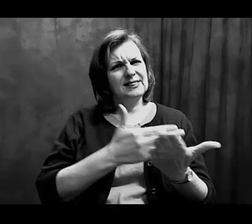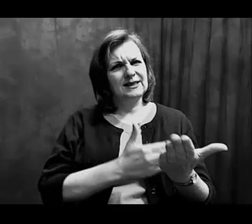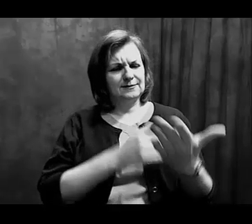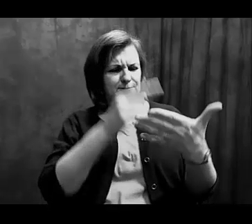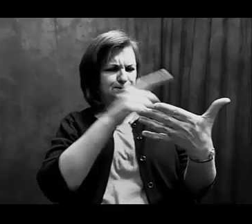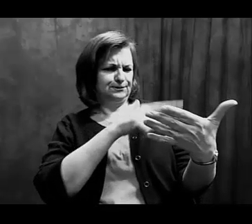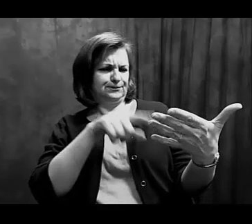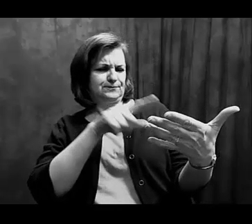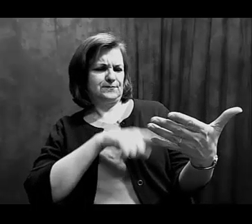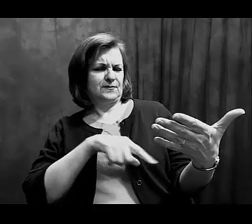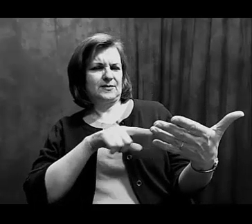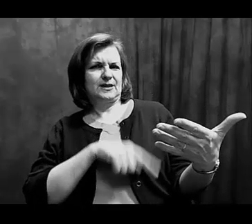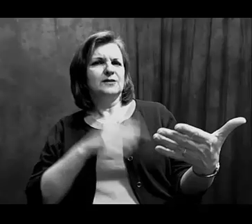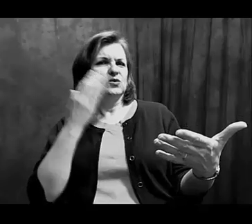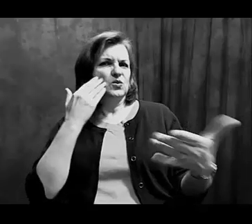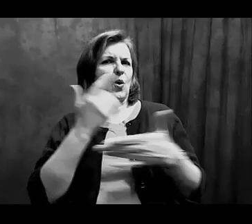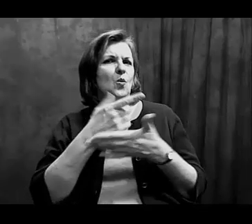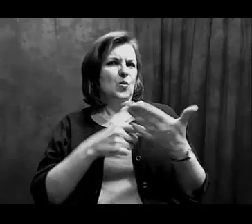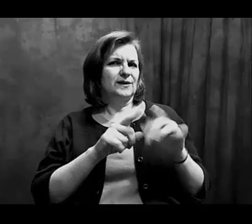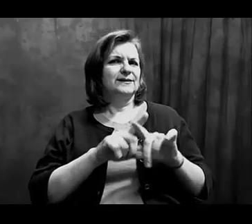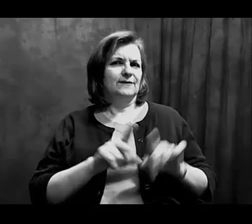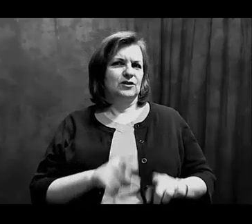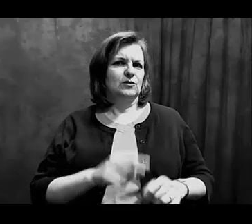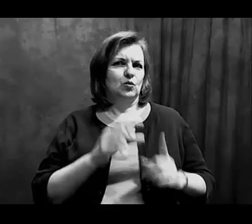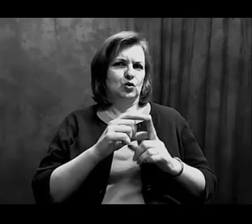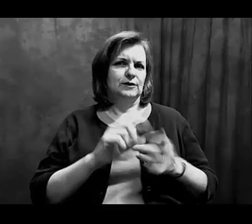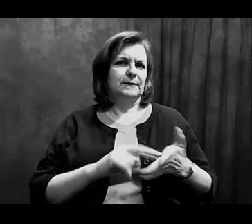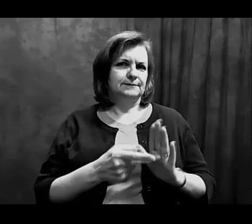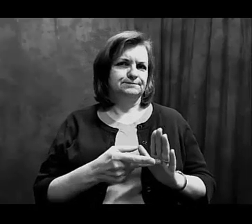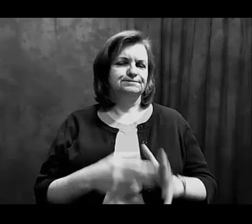give yourself definitions for what is going on